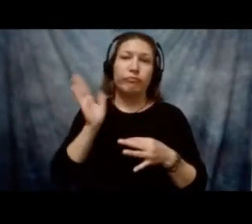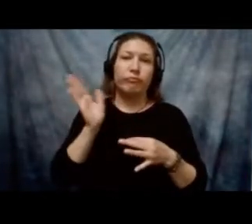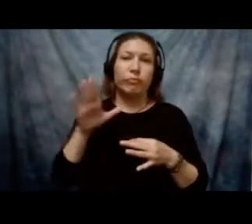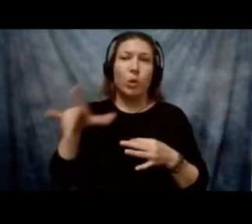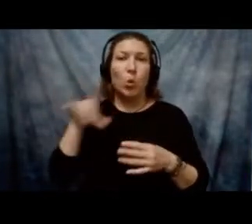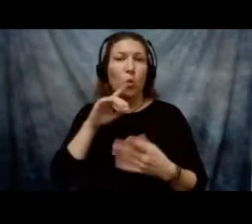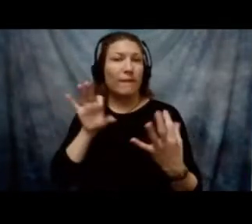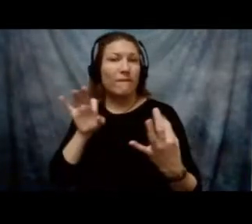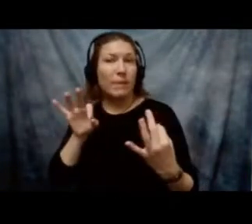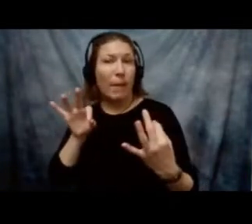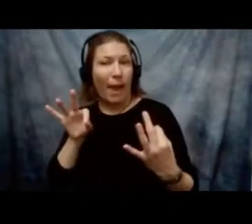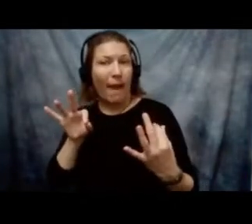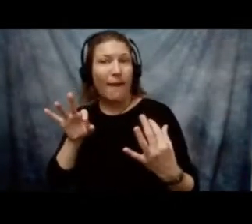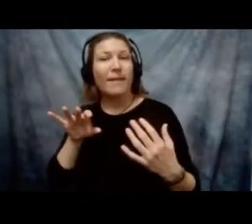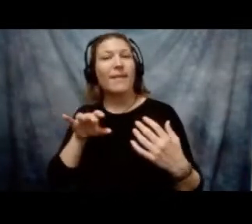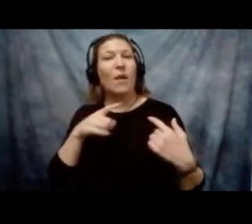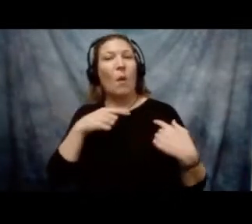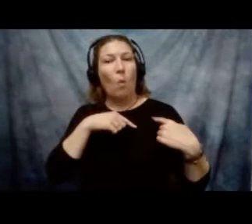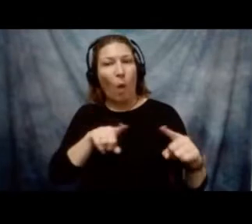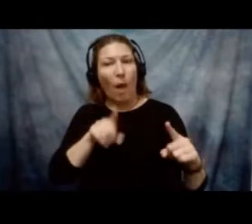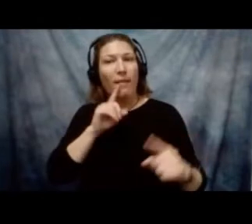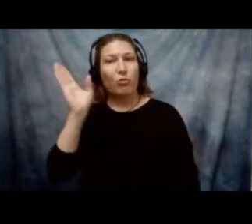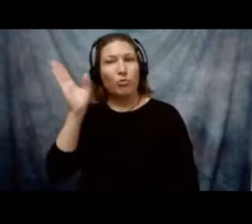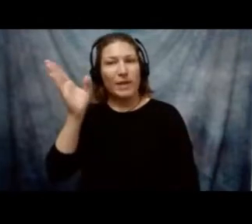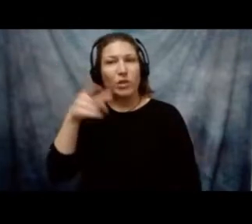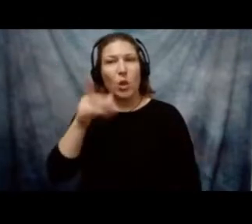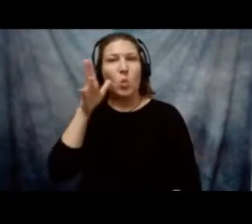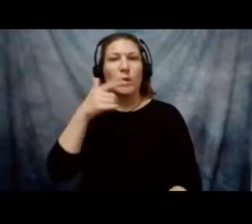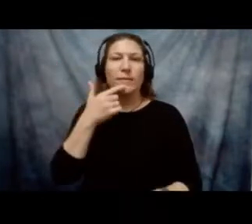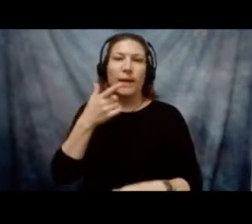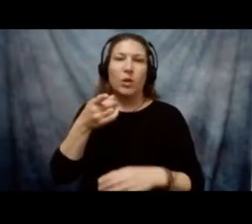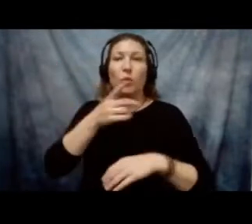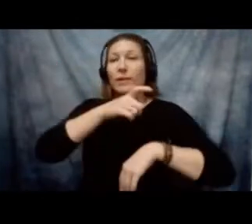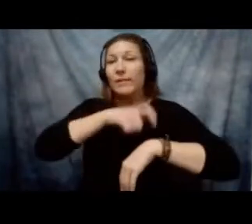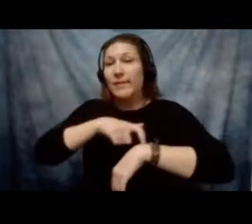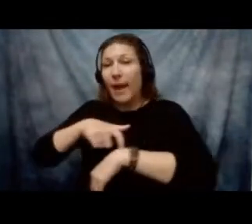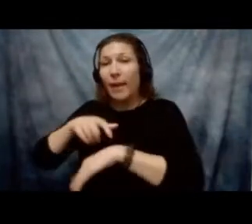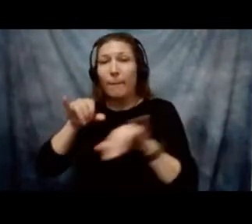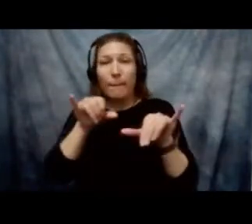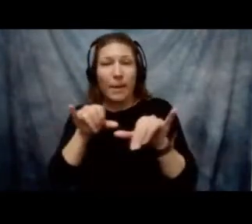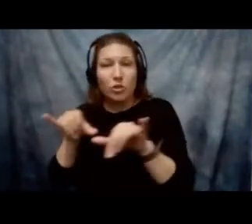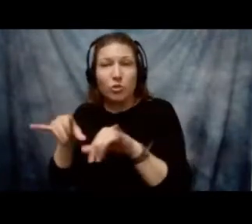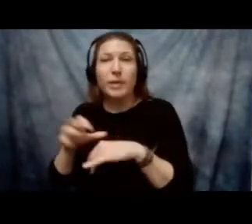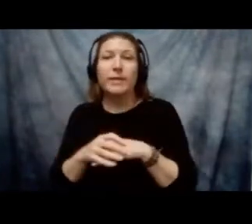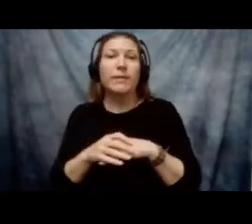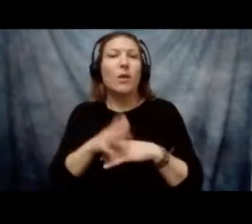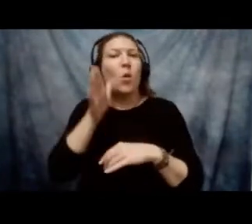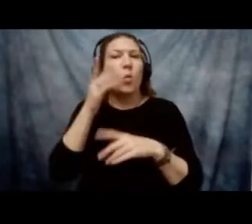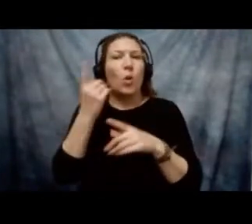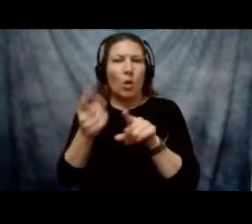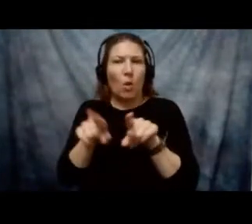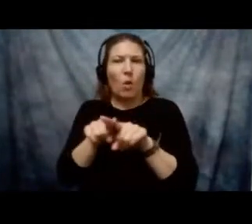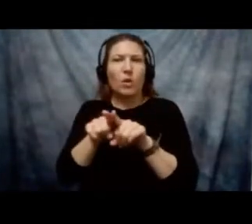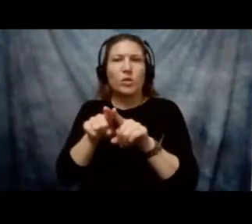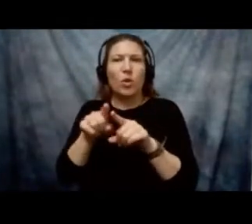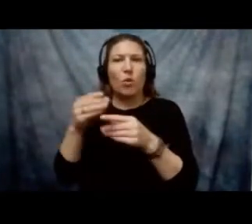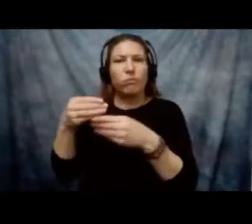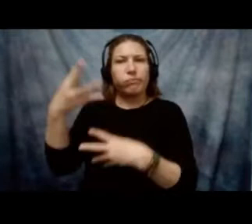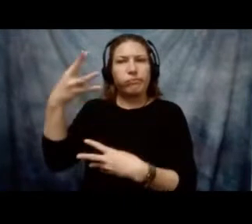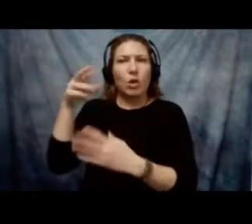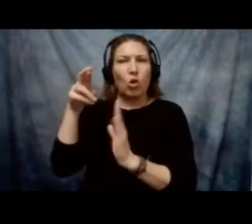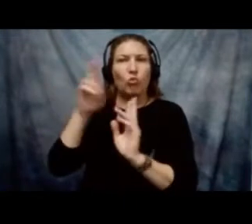your presentation it will do timing it will also come up with a report so as i'm kind of talking